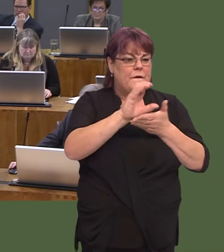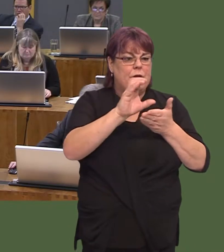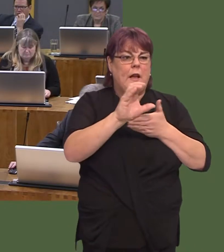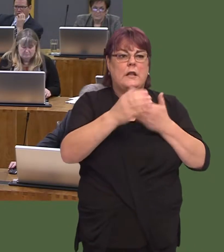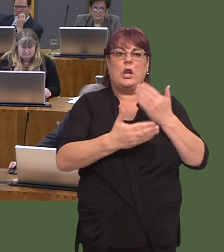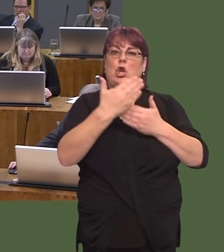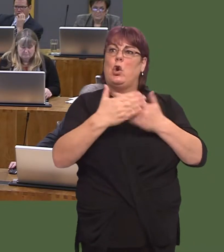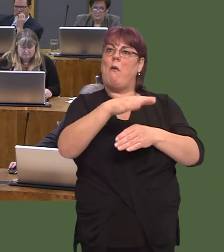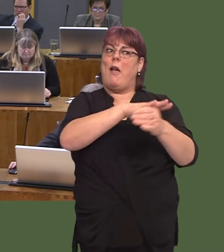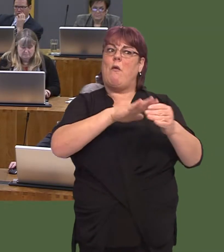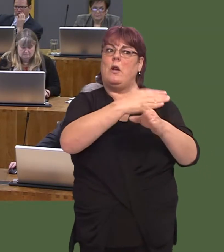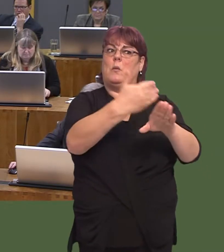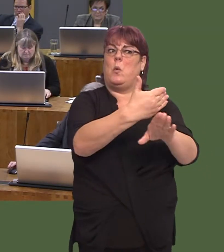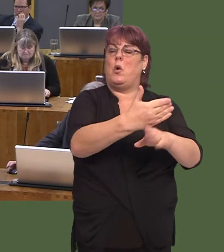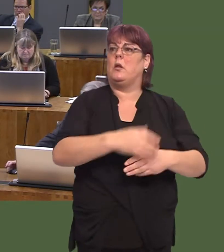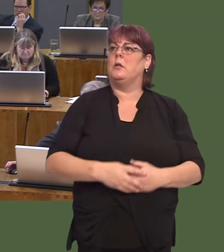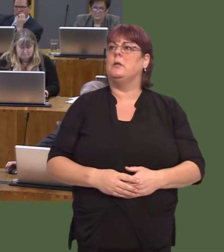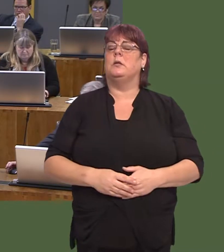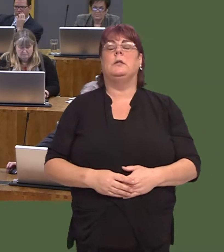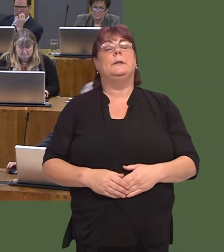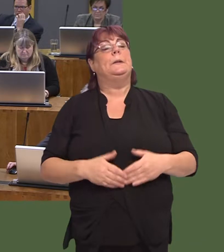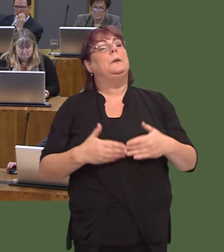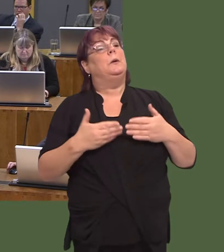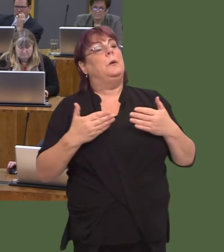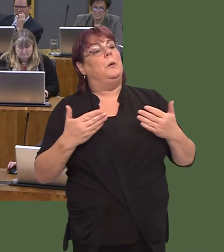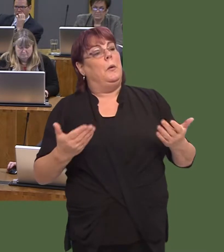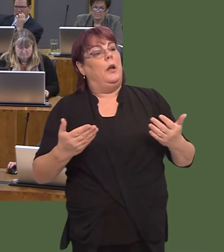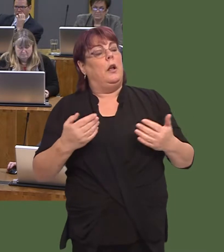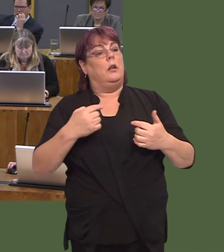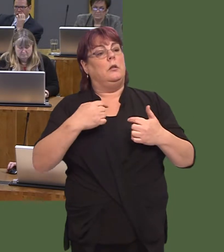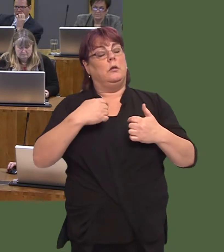Carwyn Jones: Well, this is something that is under consideration with the industry at the moment.